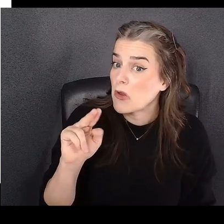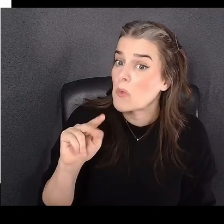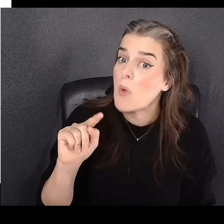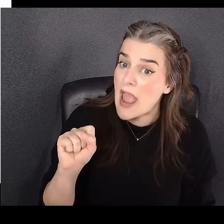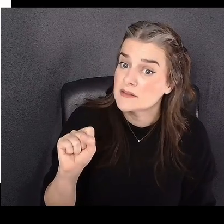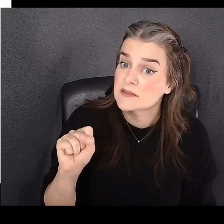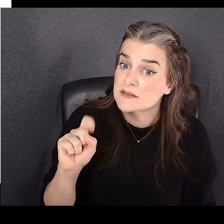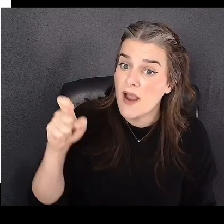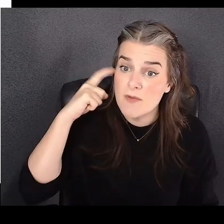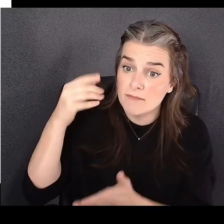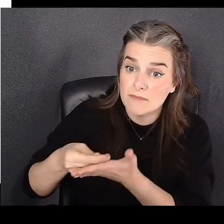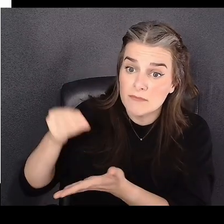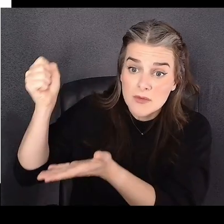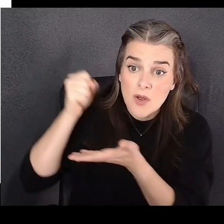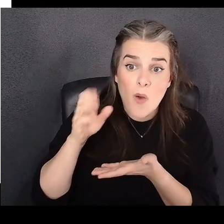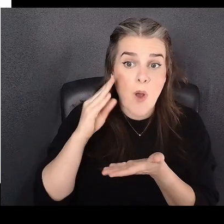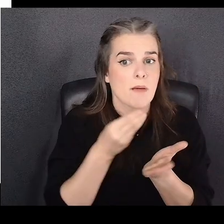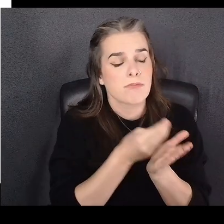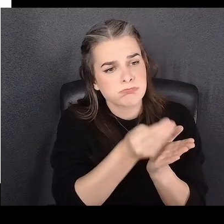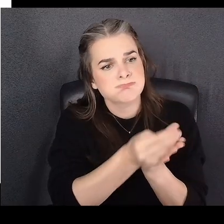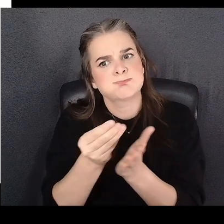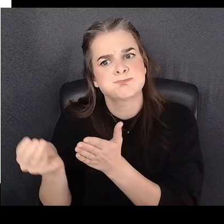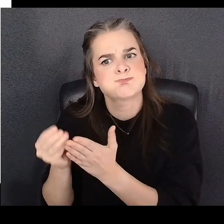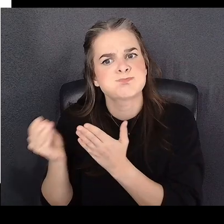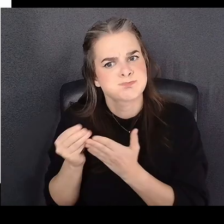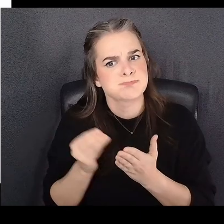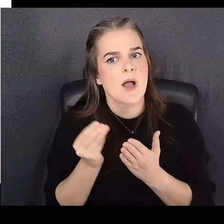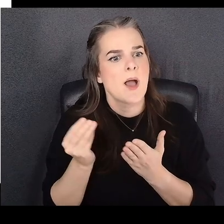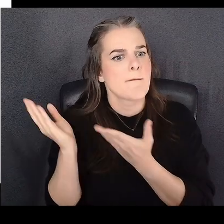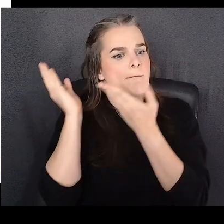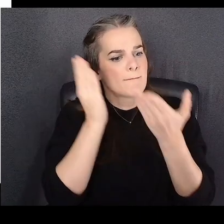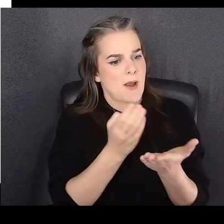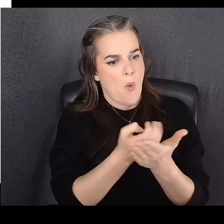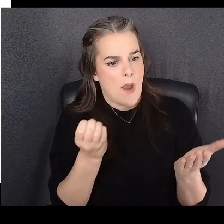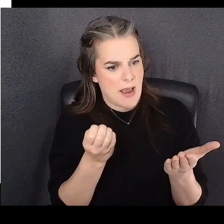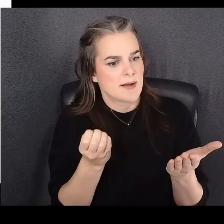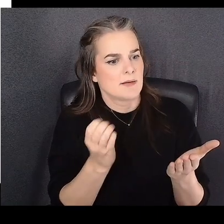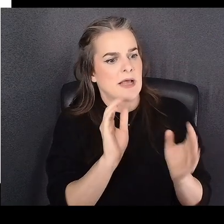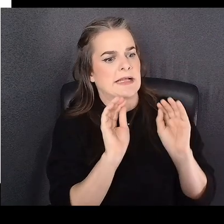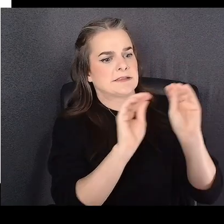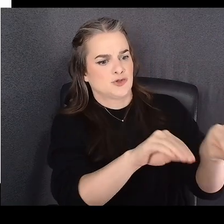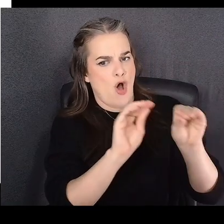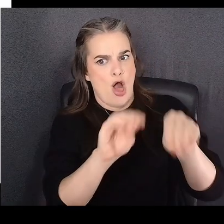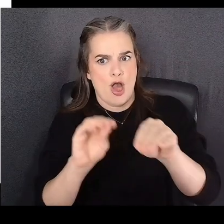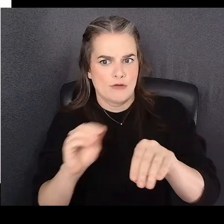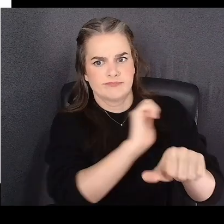We bring all the equipment and install them, support it, set it up, and then provide very personalized training